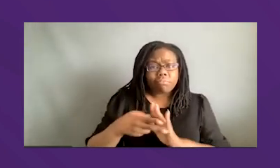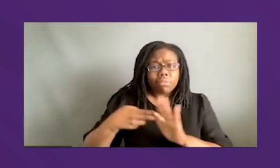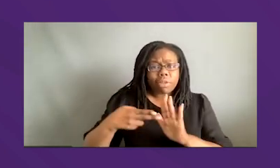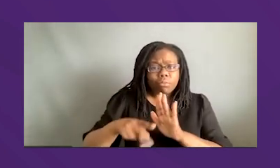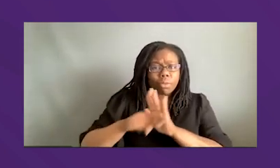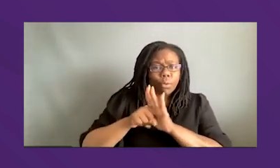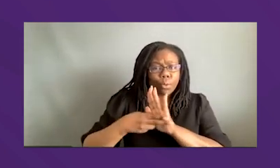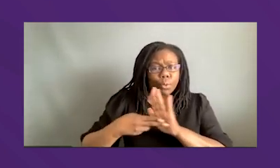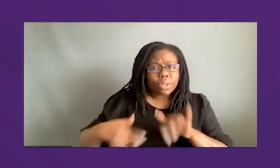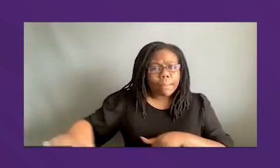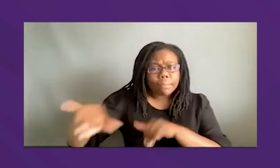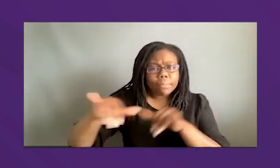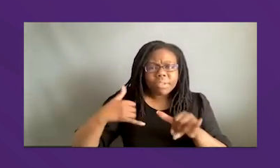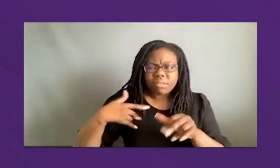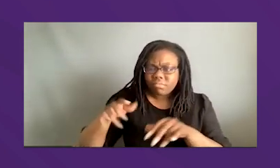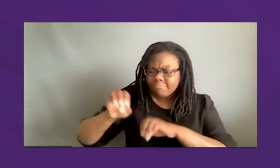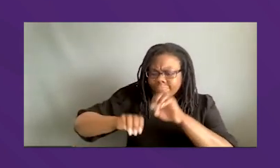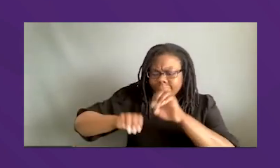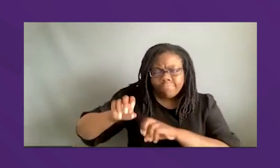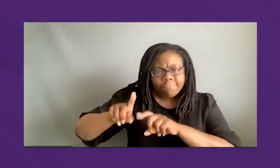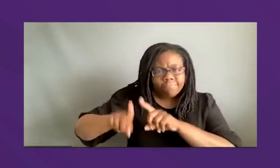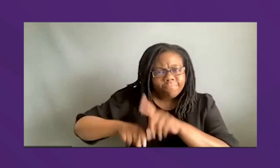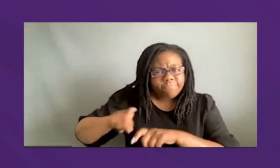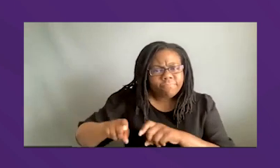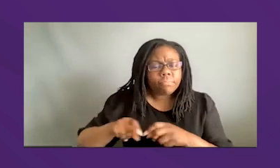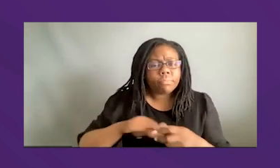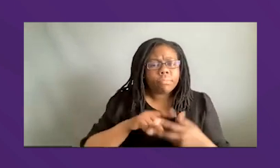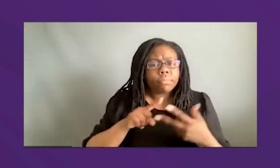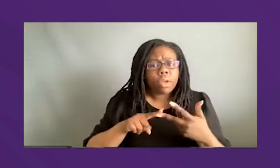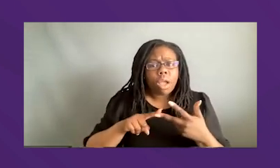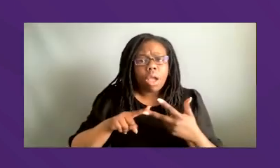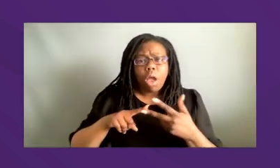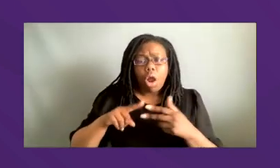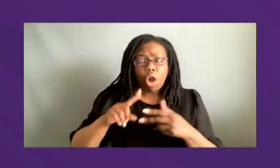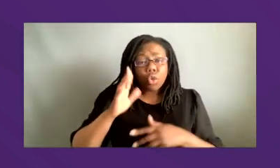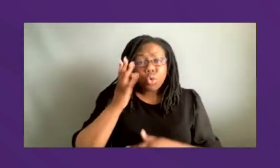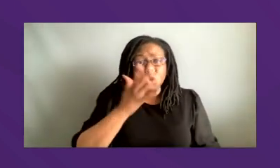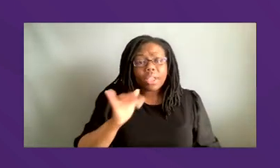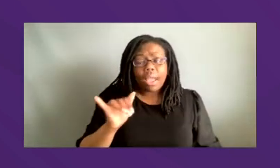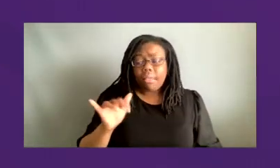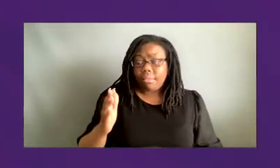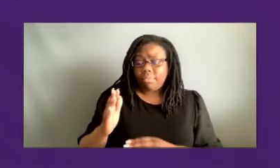past and the present? To find those, you want to take time to look at your locations